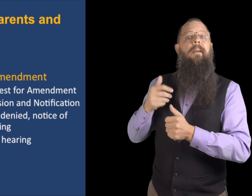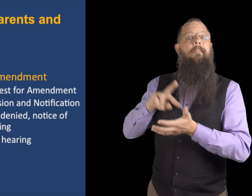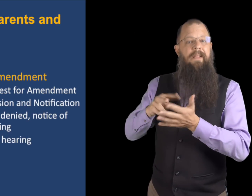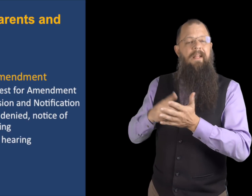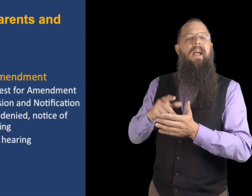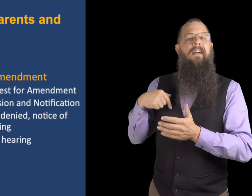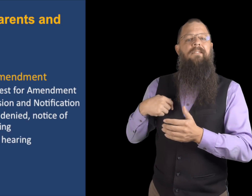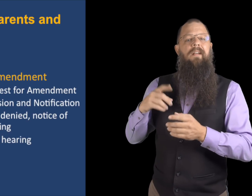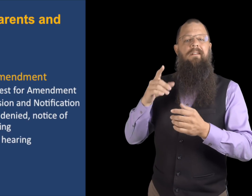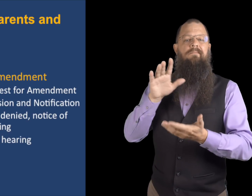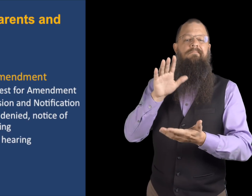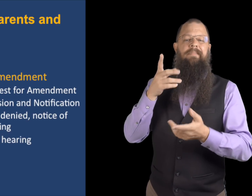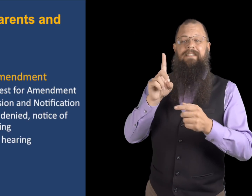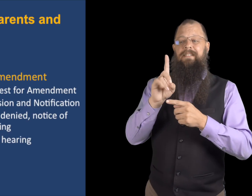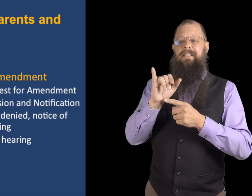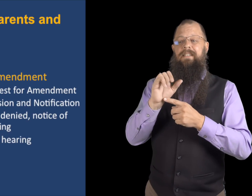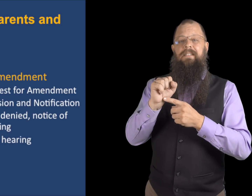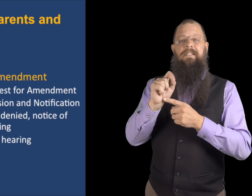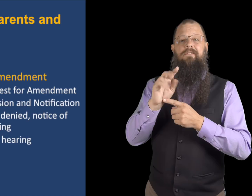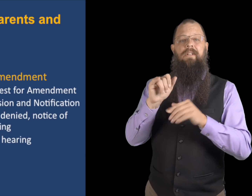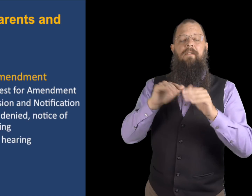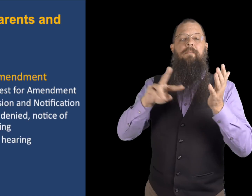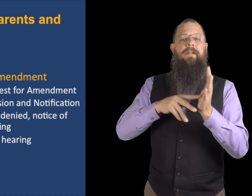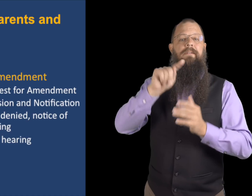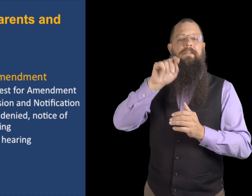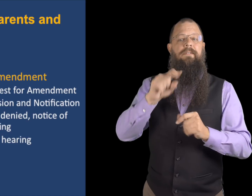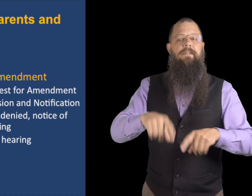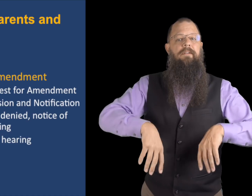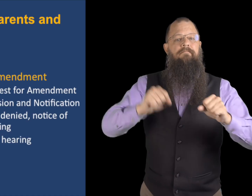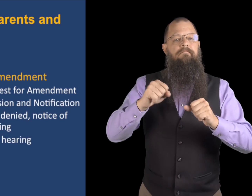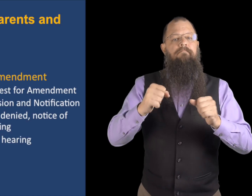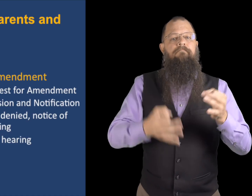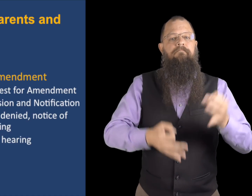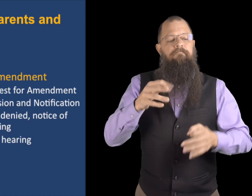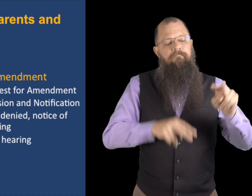notice of the right of hearing, and then they will have what is a district level